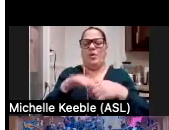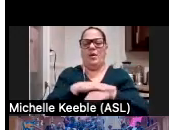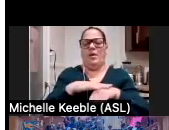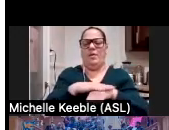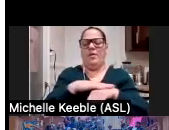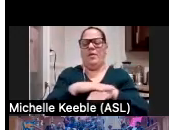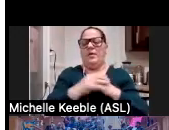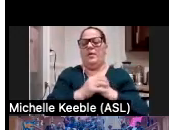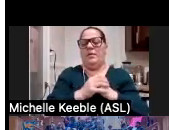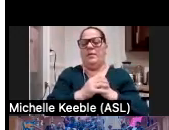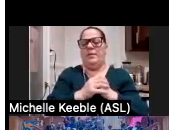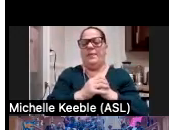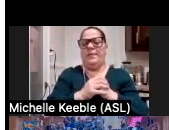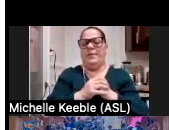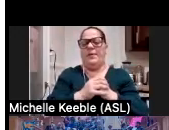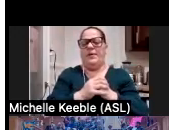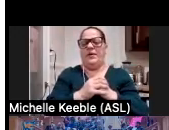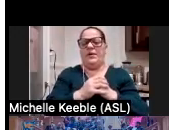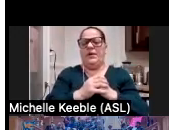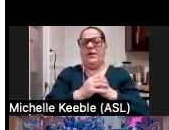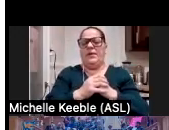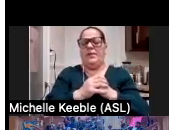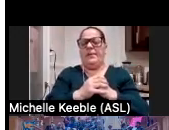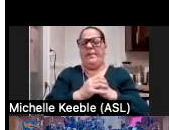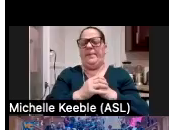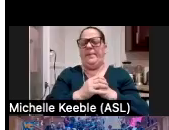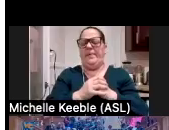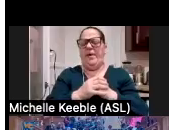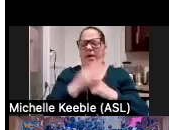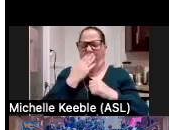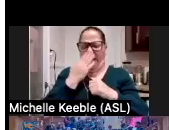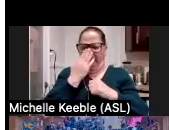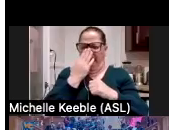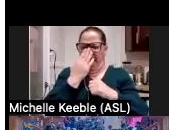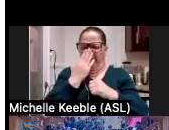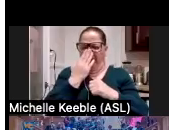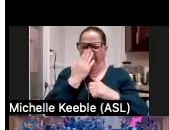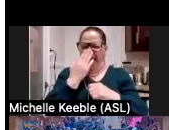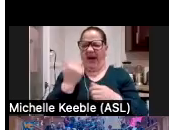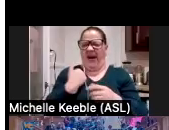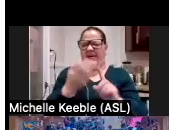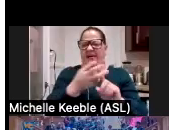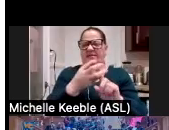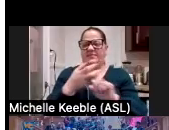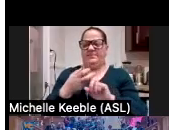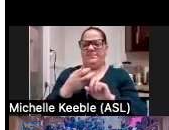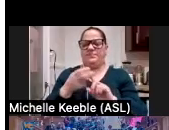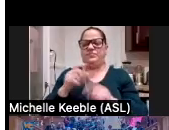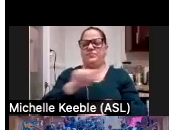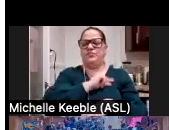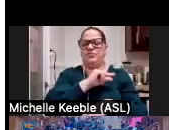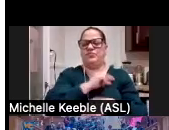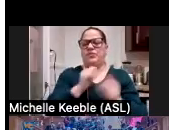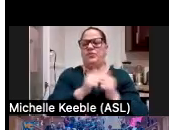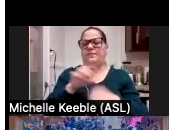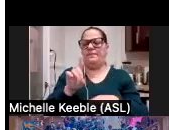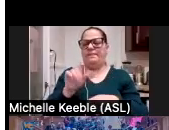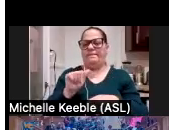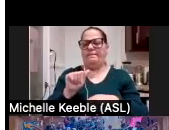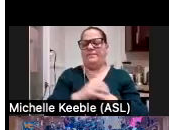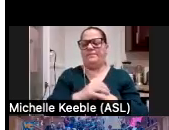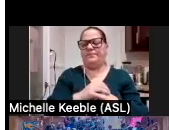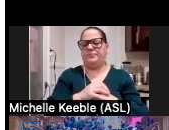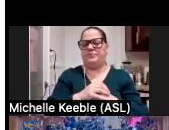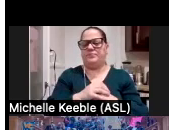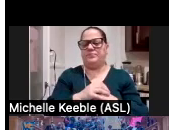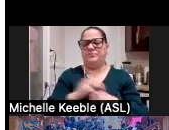um in the course of his recruiting qualified individuals with disabilities to uh staff the